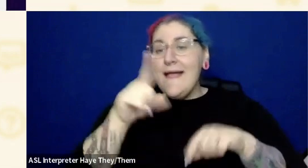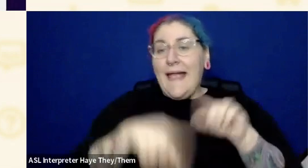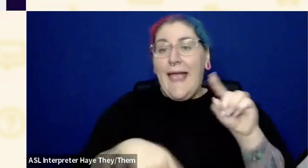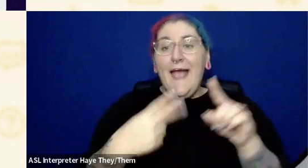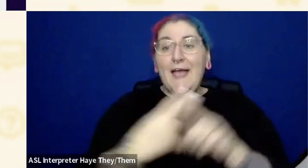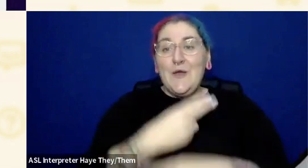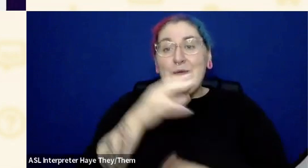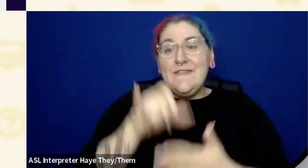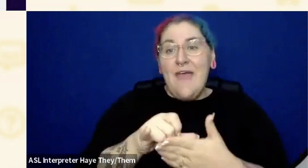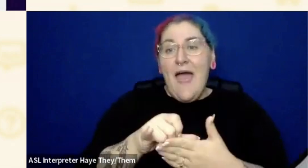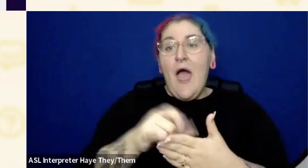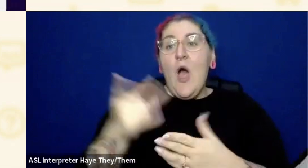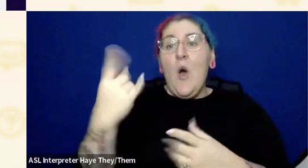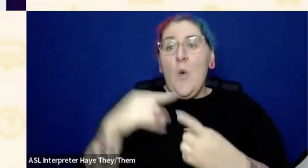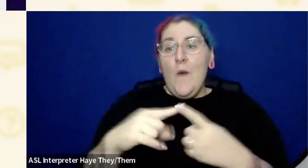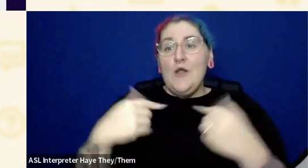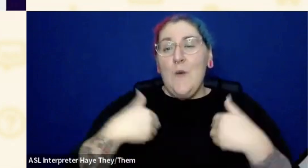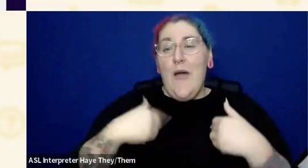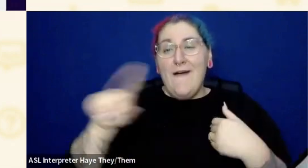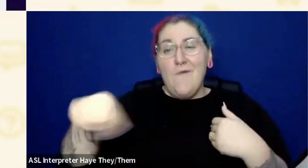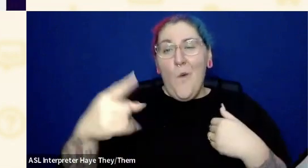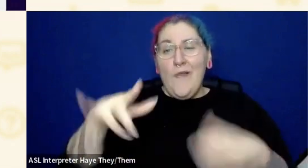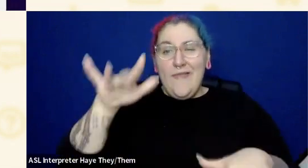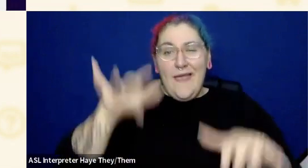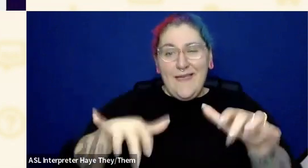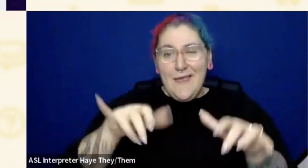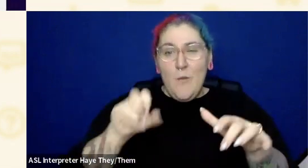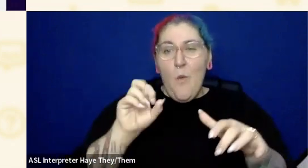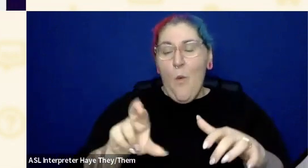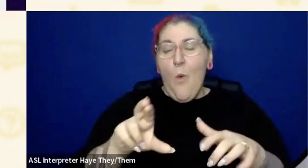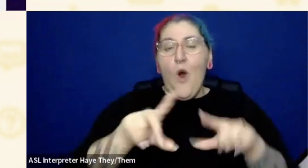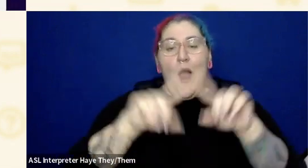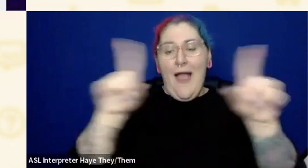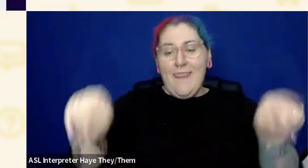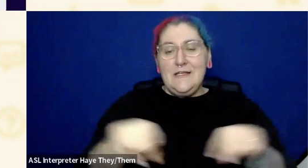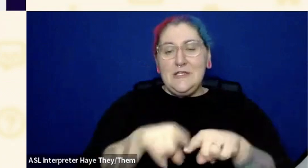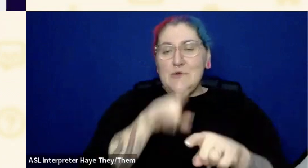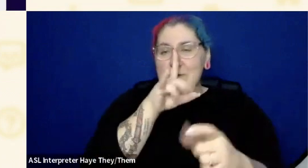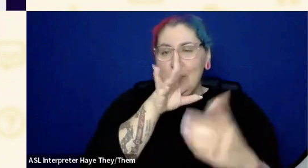In this demo we have first a normal Drop-down, and then an enhanced Drop-down.